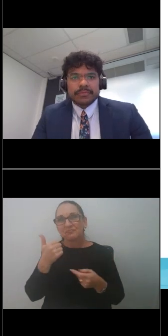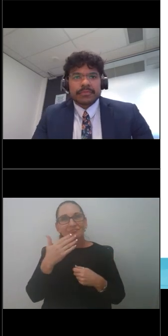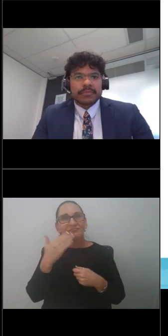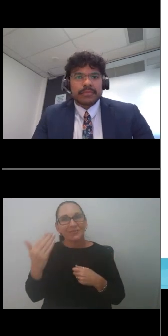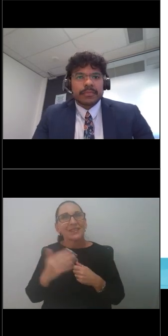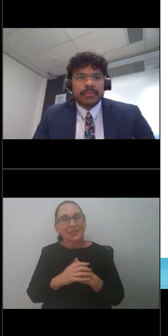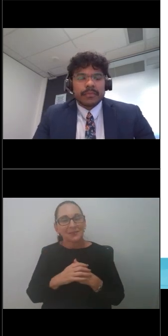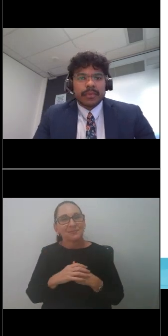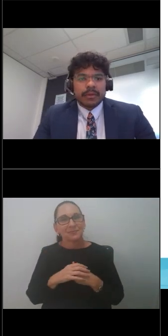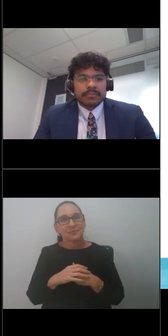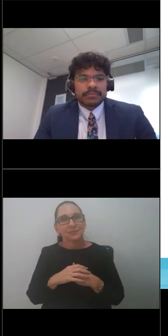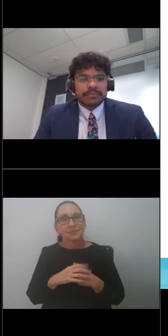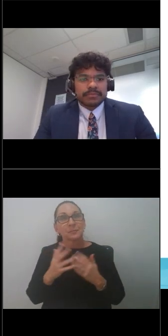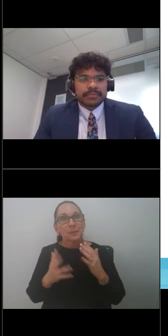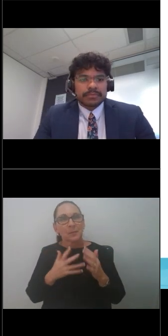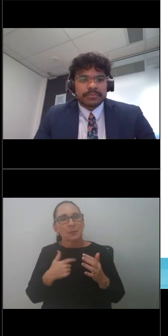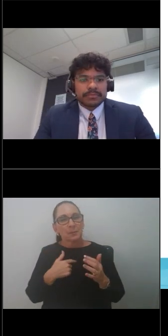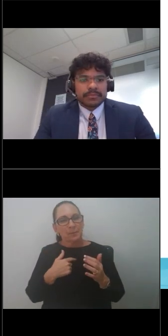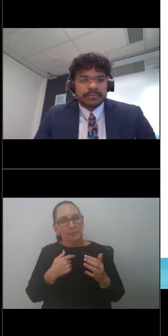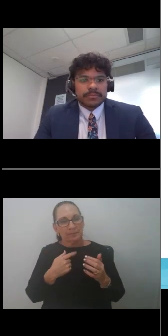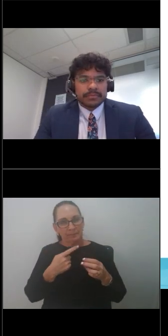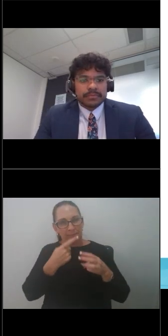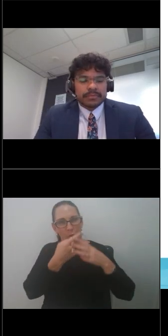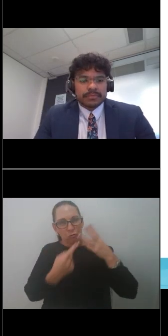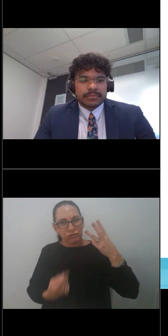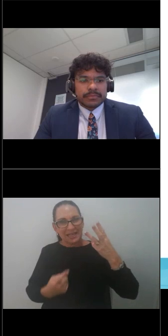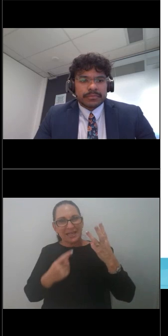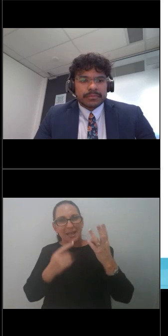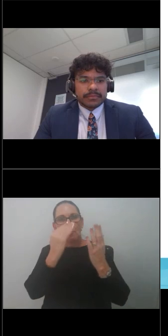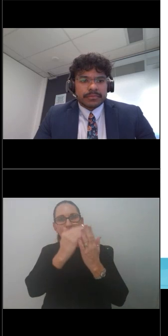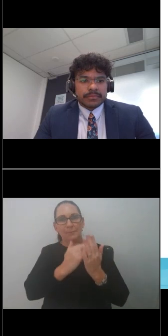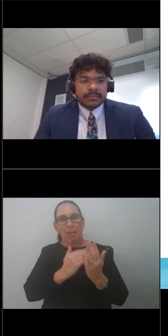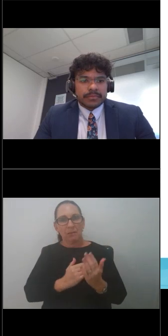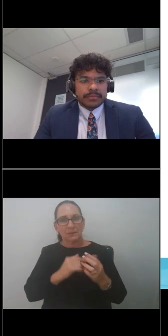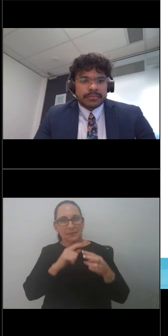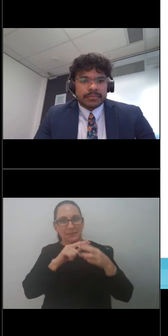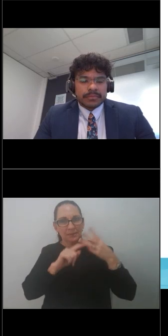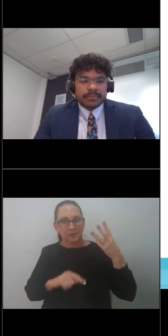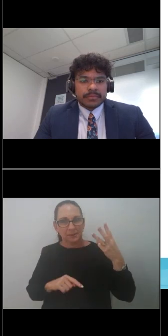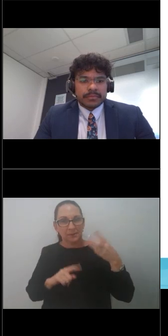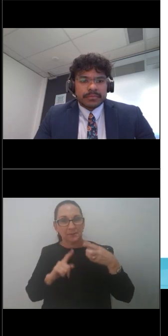three principles and so we um one of the things that's come out lately is um what's that program